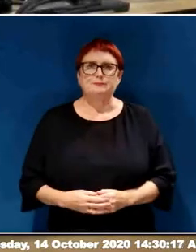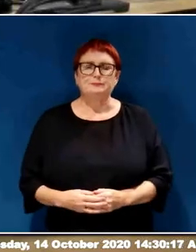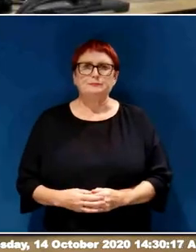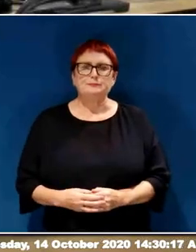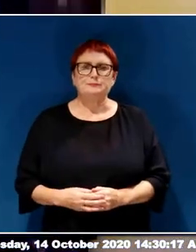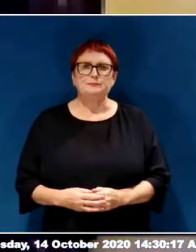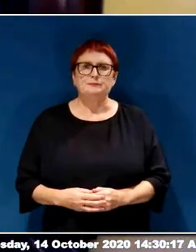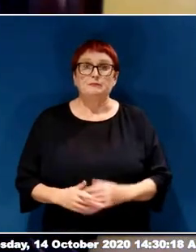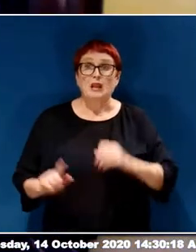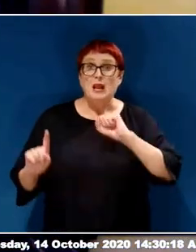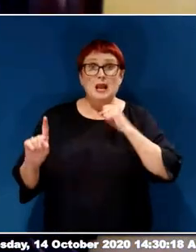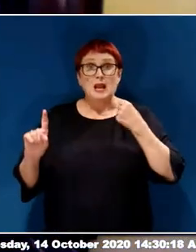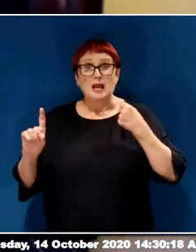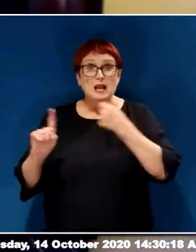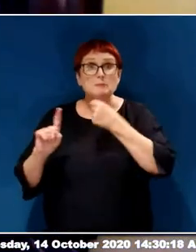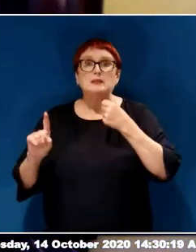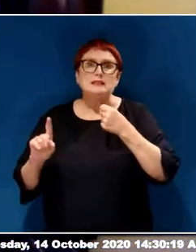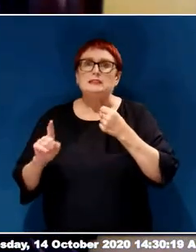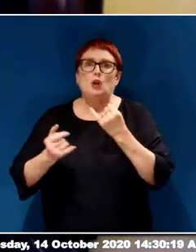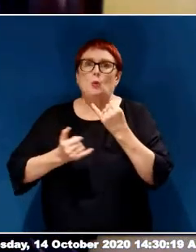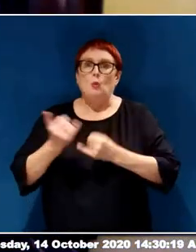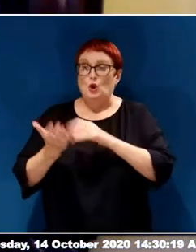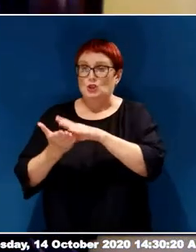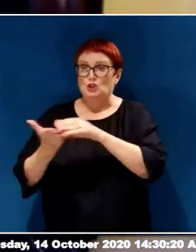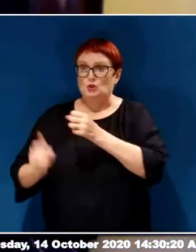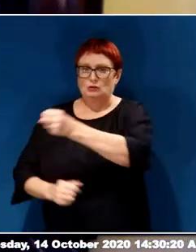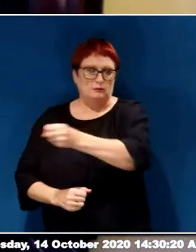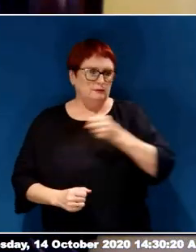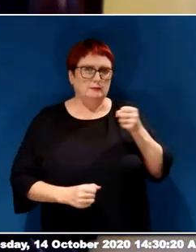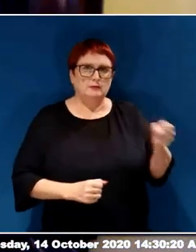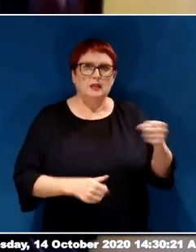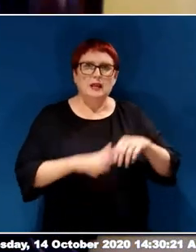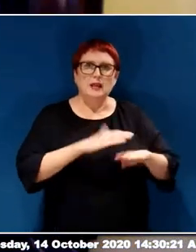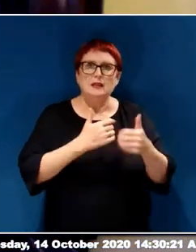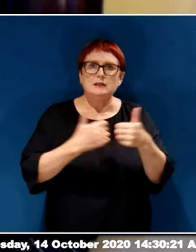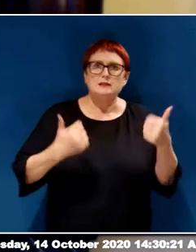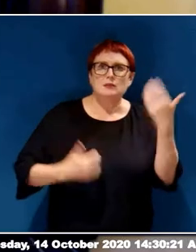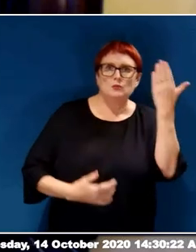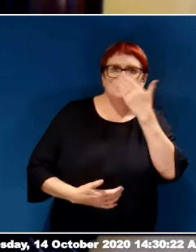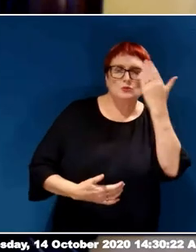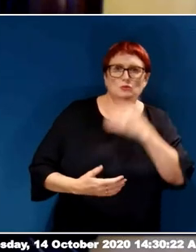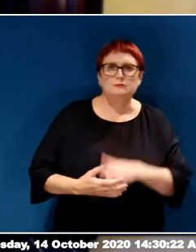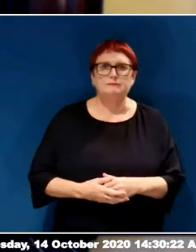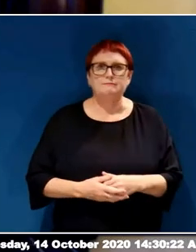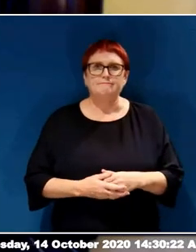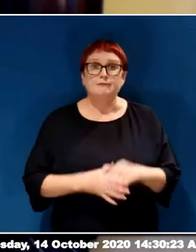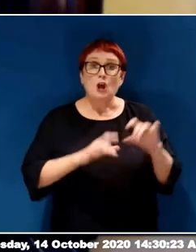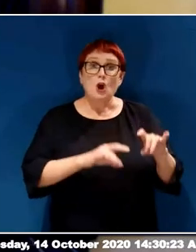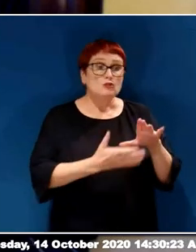Students in Australia are no different to students in America. They're just students. The policy climate is what's different.